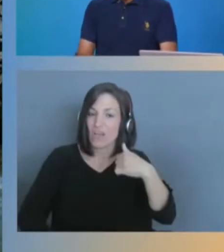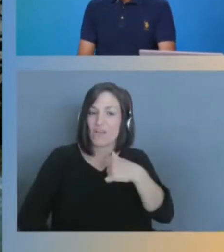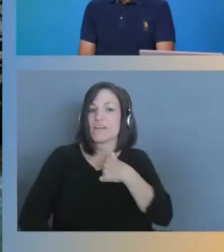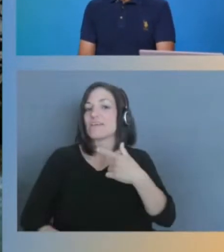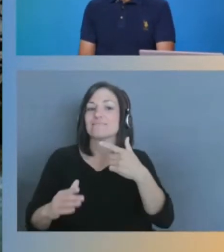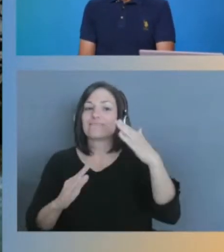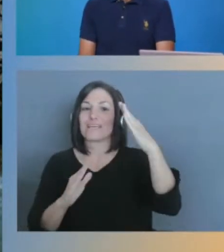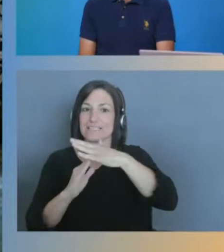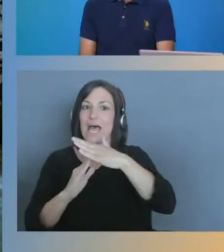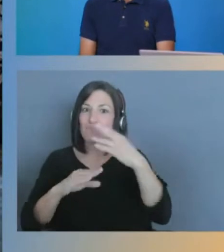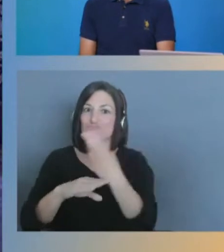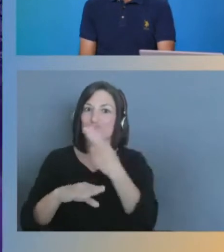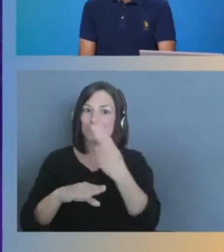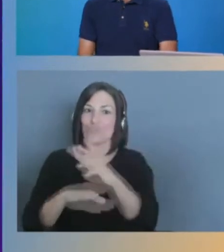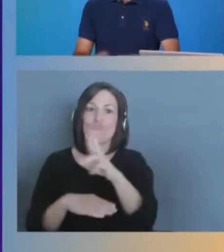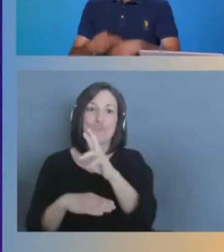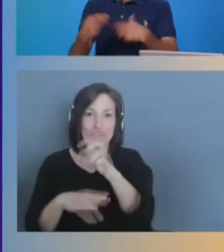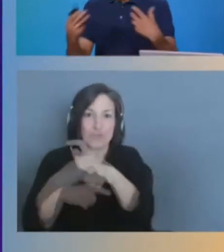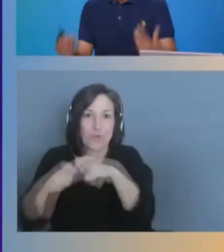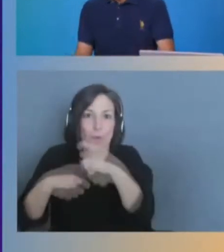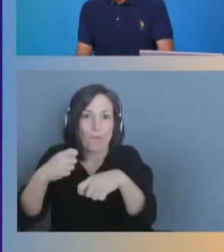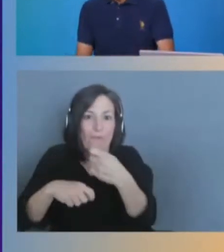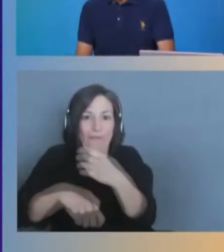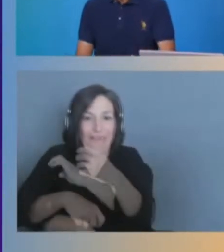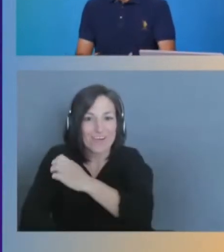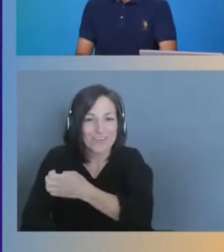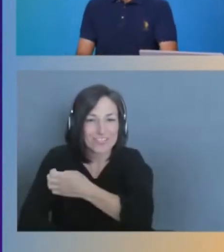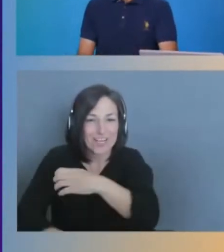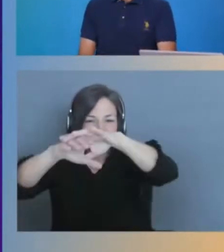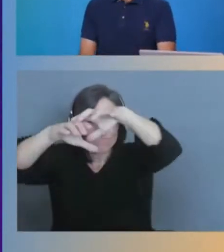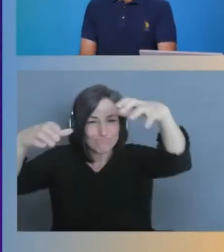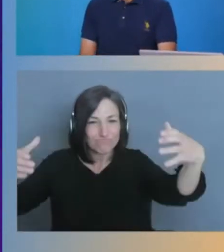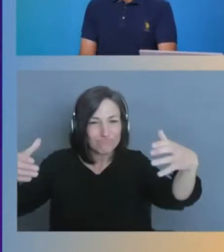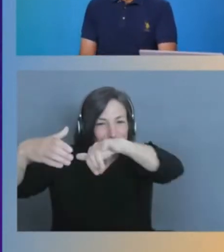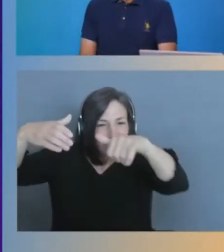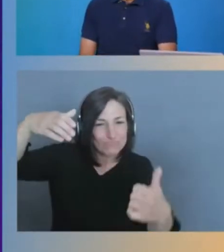And, under that umbrella of gaining renewable energy